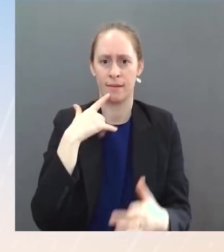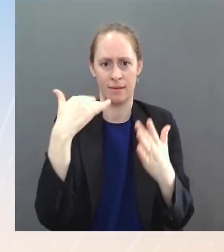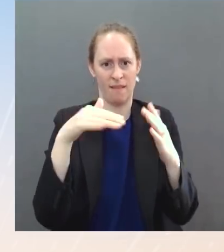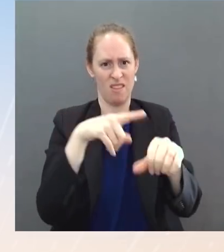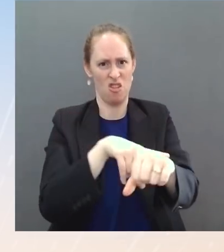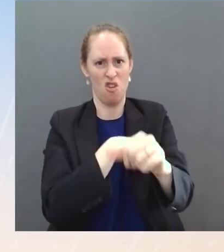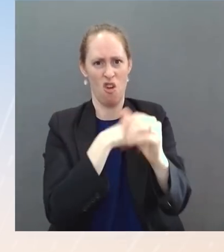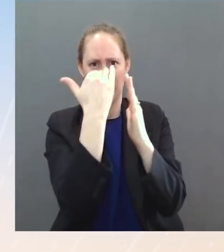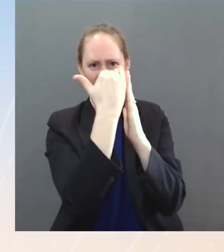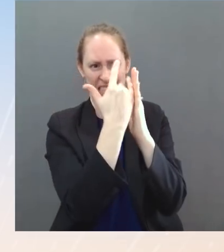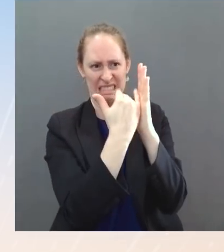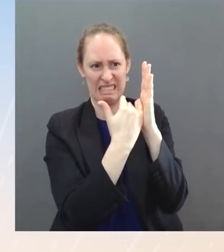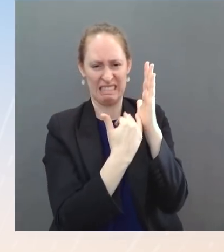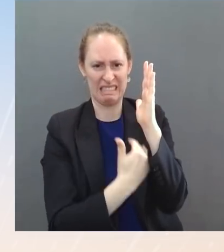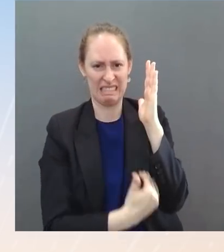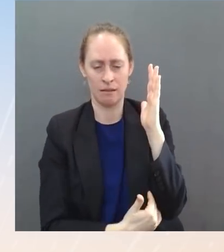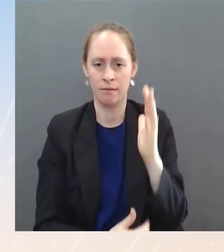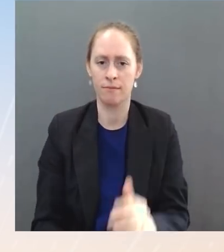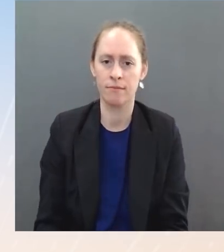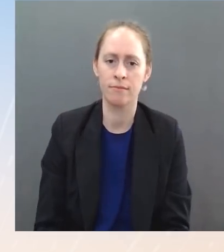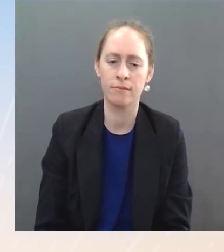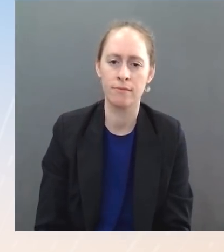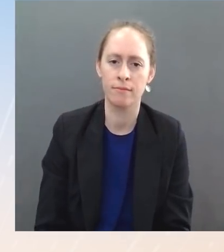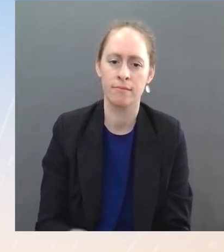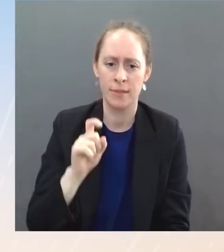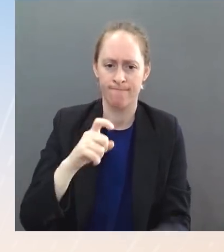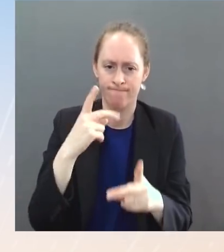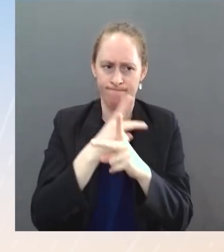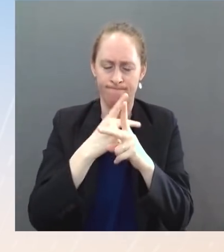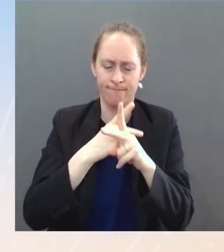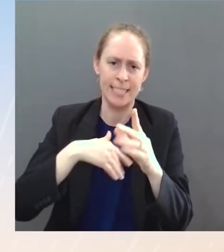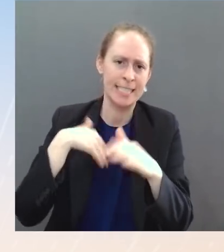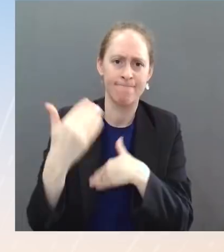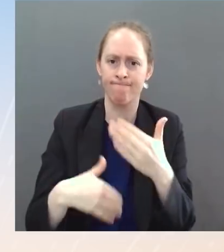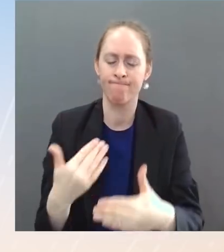Yes. The Press: The President was careful to say he does not see this as genocide.